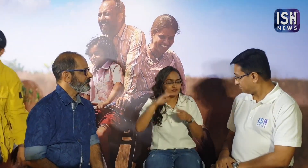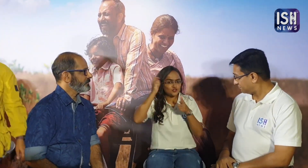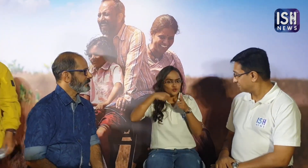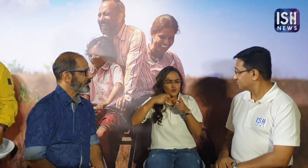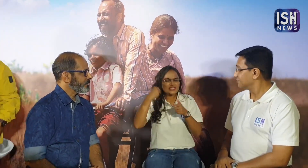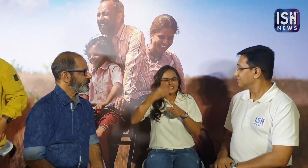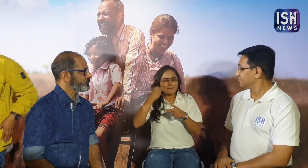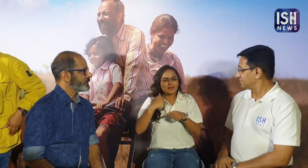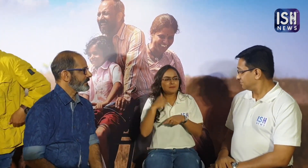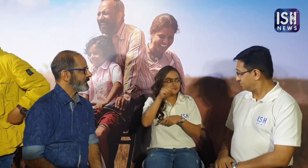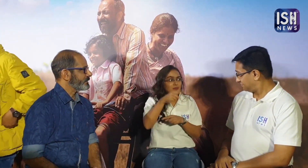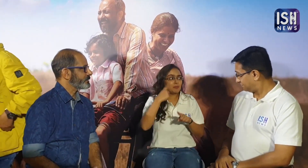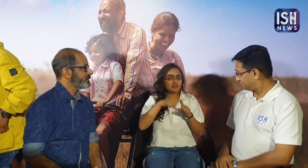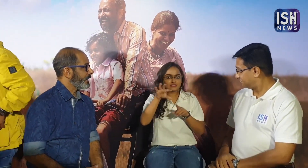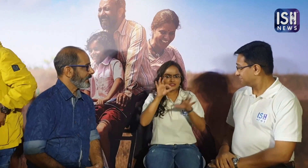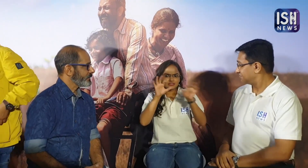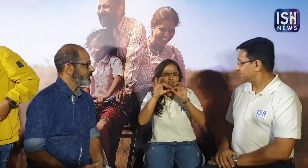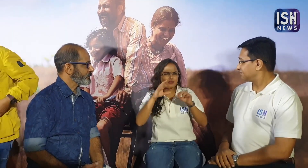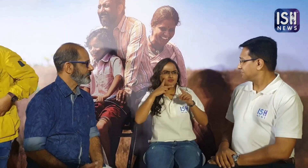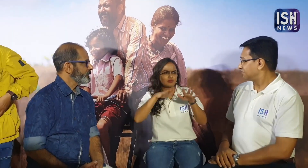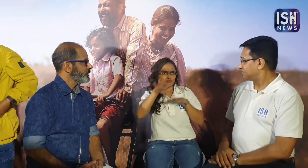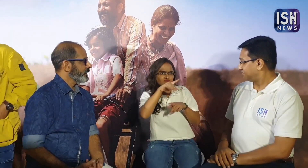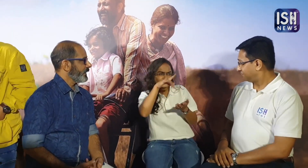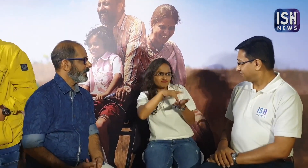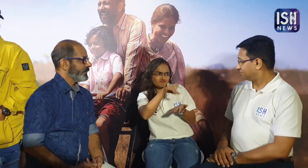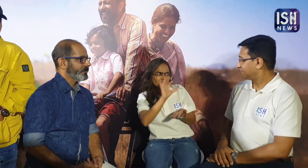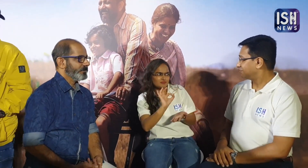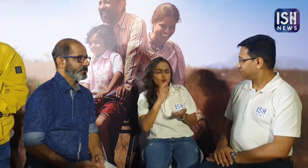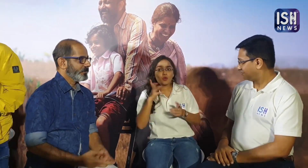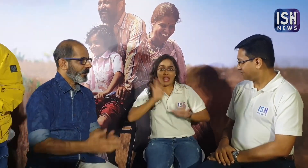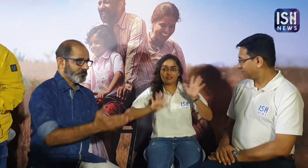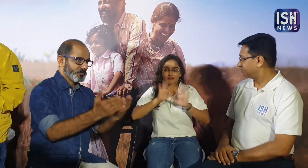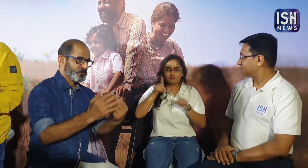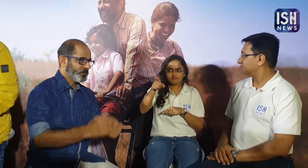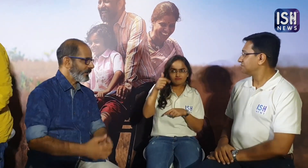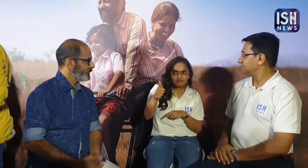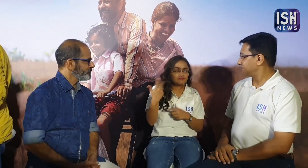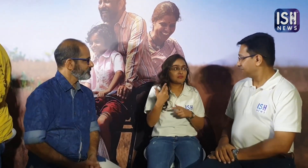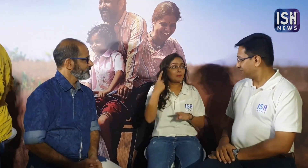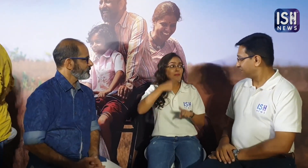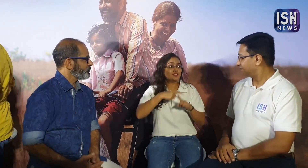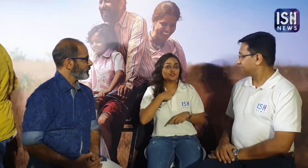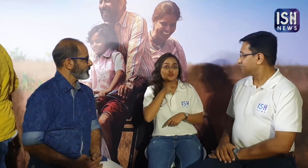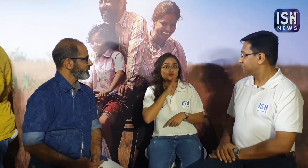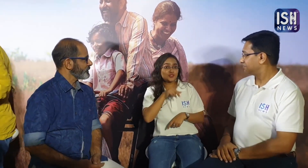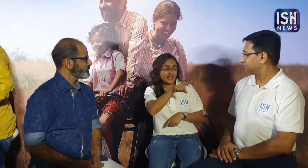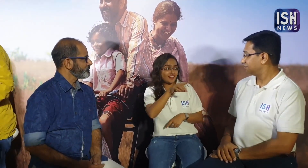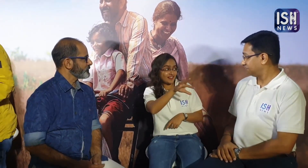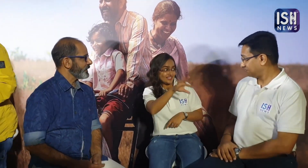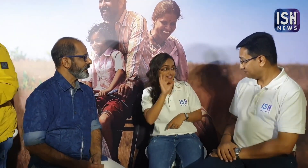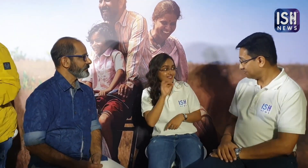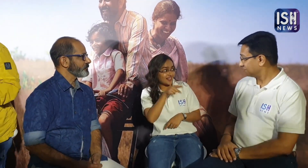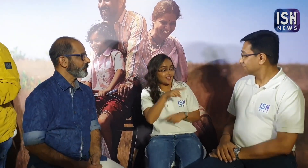Shooting, selection of sets and even selecting Sunil for the training.